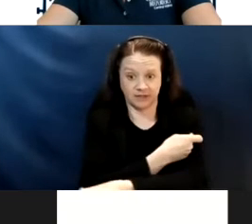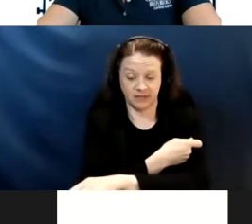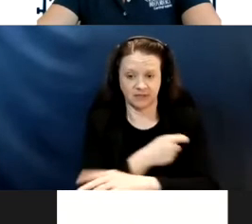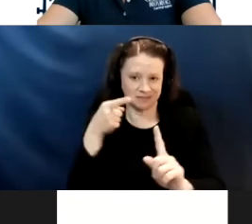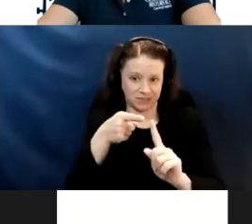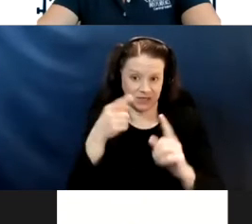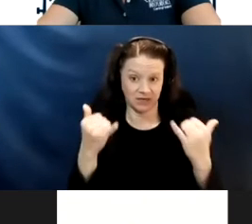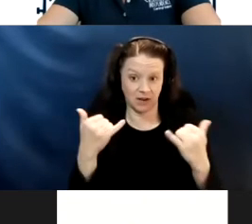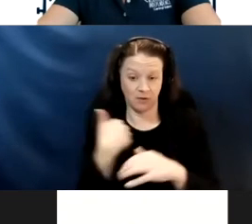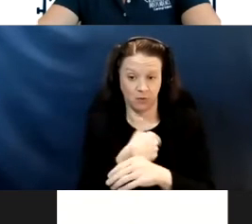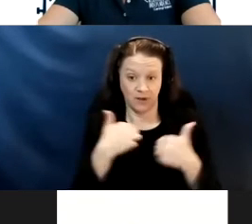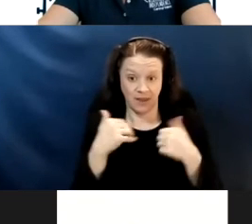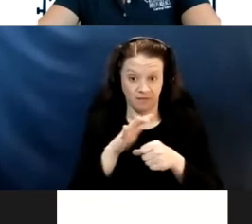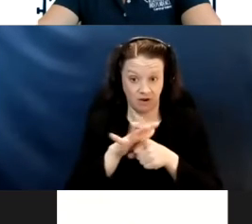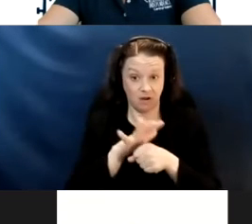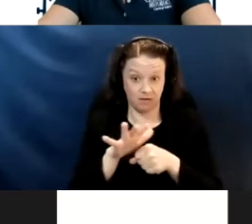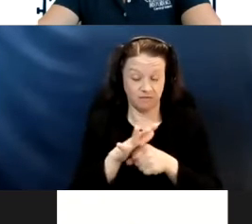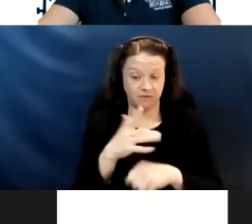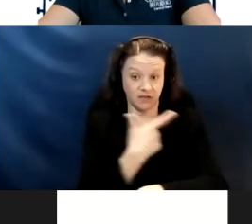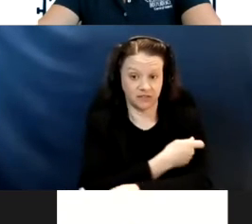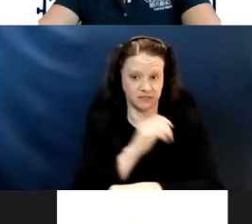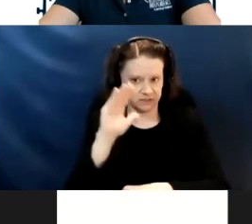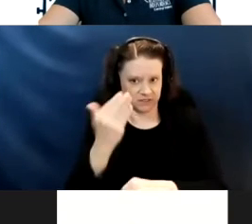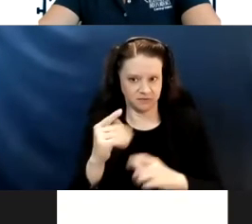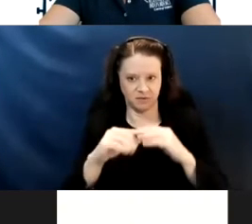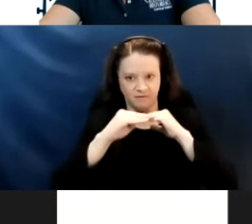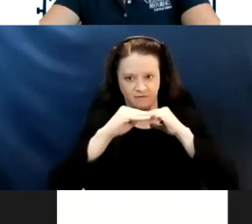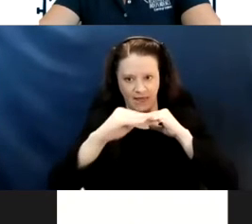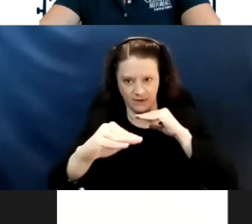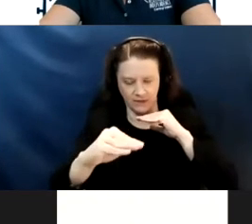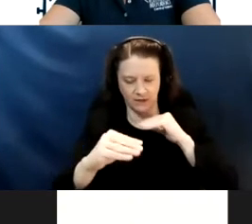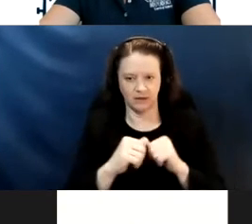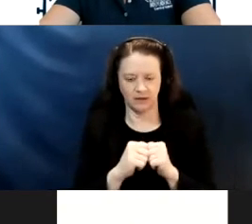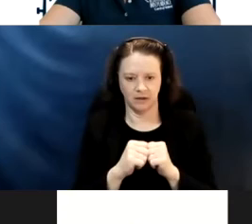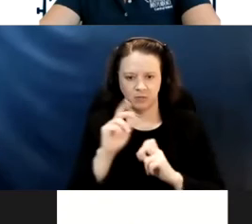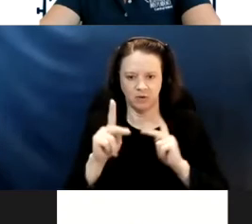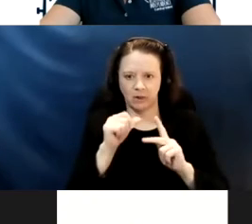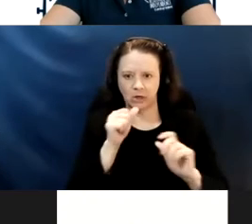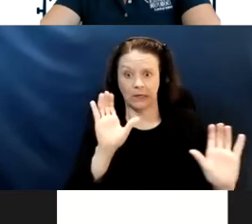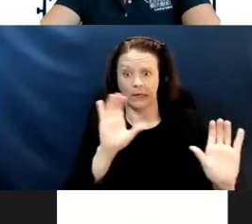that we have enough vaccine, seems to be flattening. People aren't looking as actively for it.